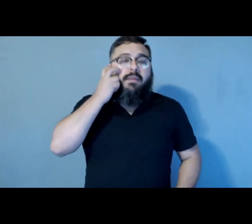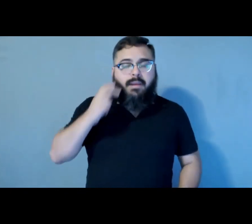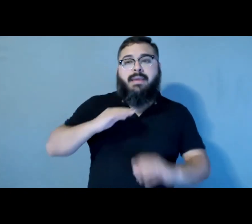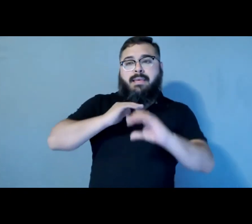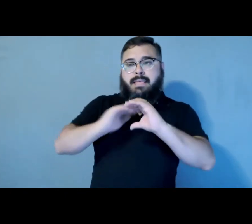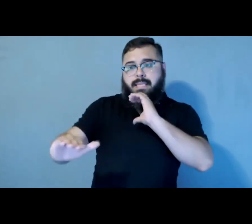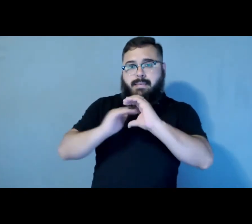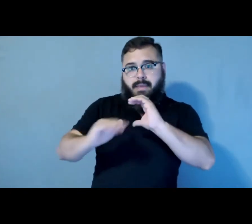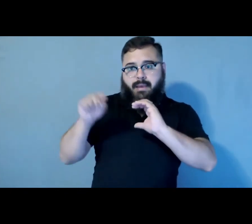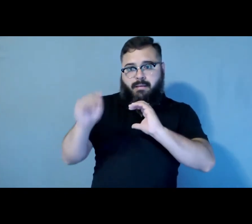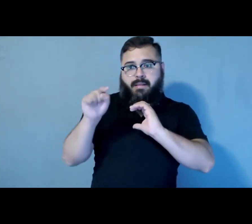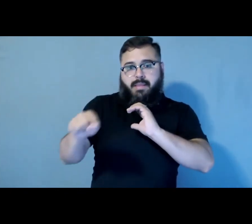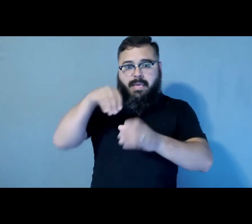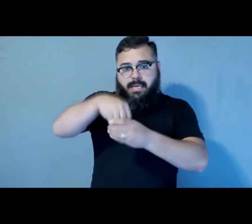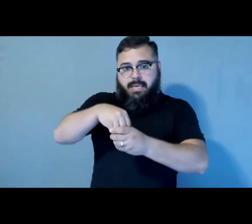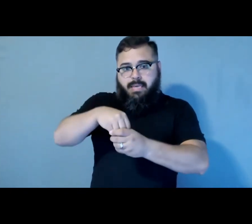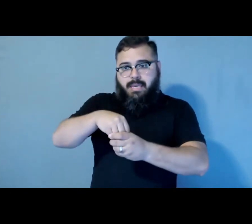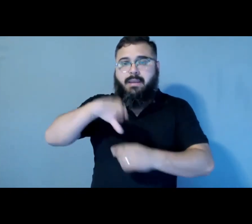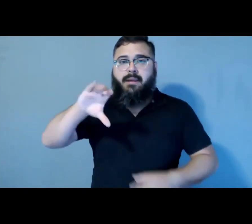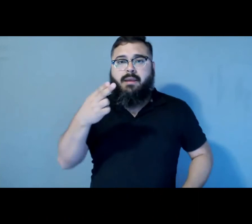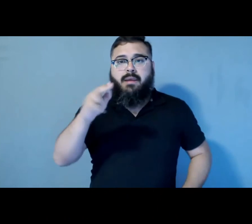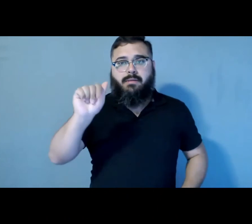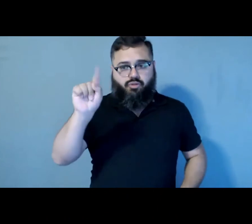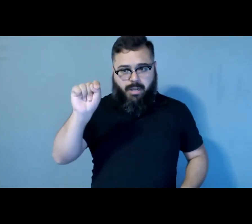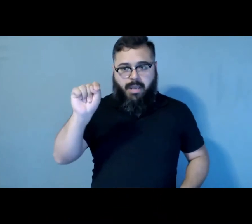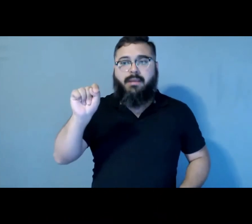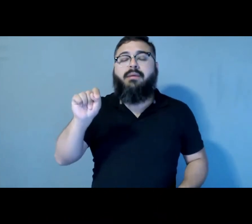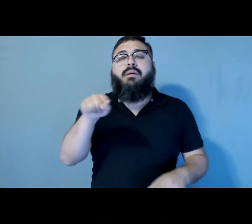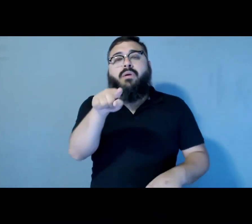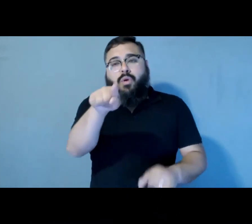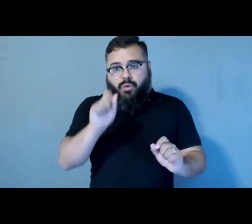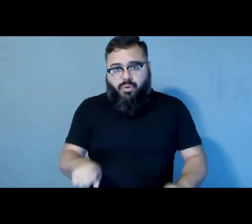in the chat that you can perhaps help find somebody,